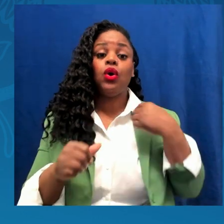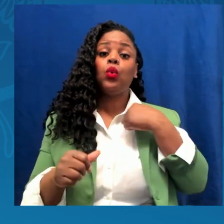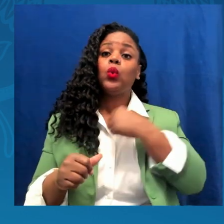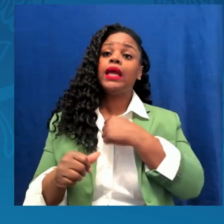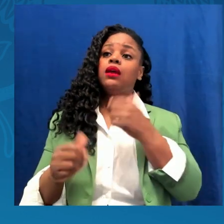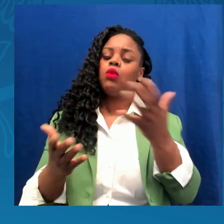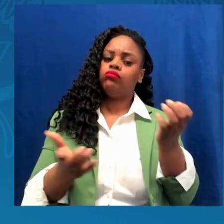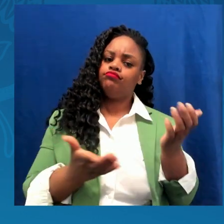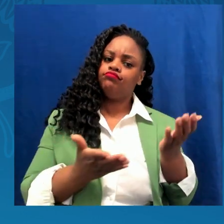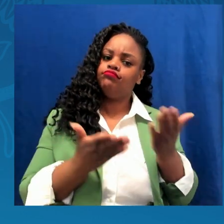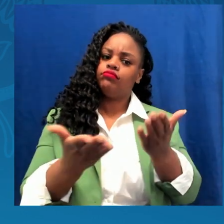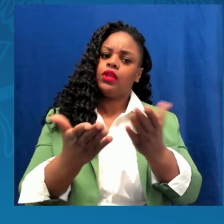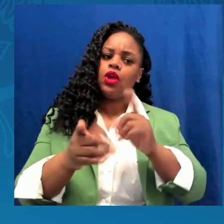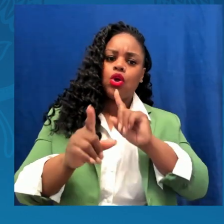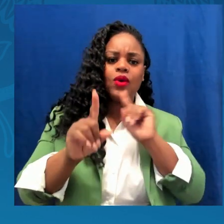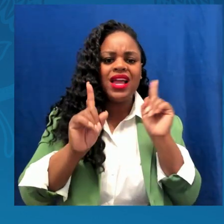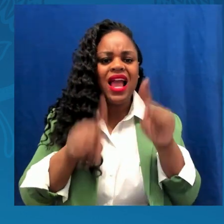allowing us to pivot easily in emergencies.